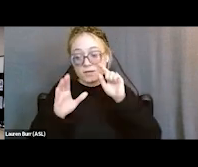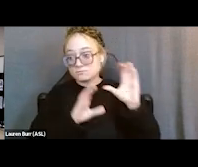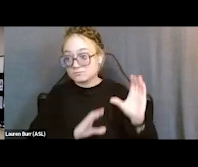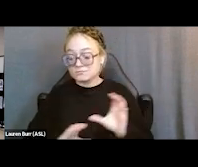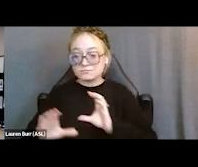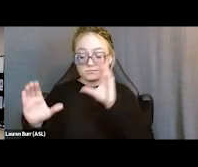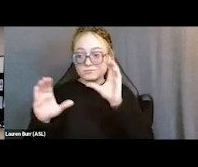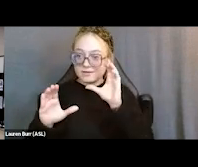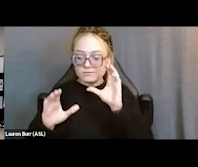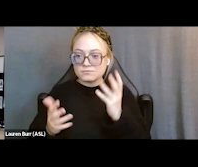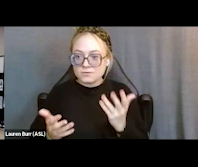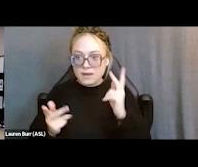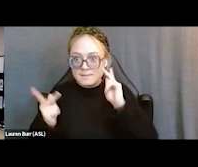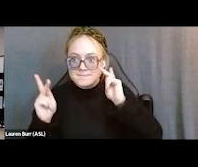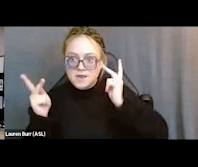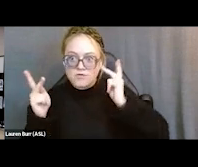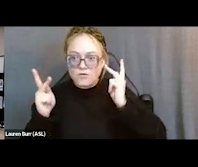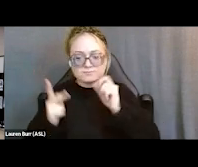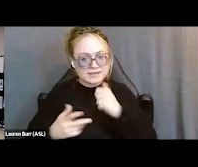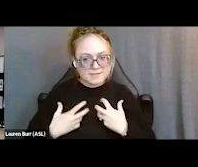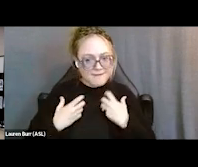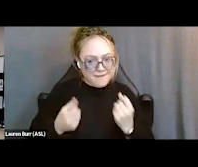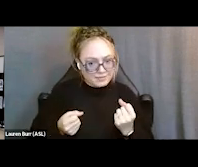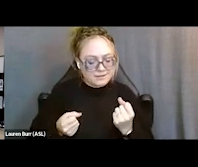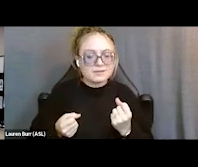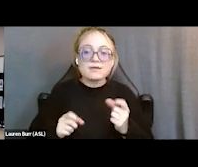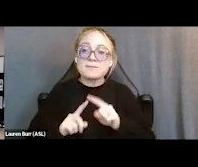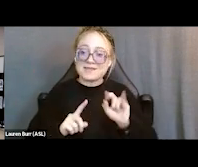because they're paranoid, that the behavior isn't